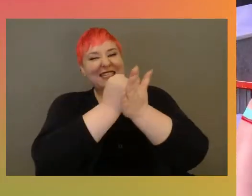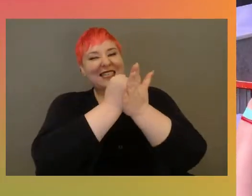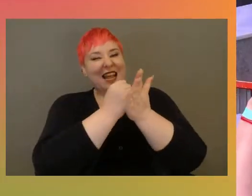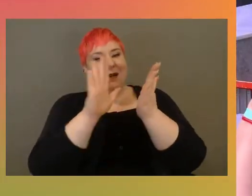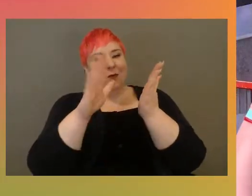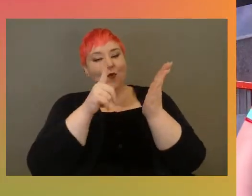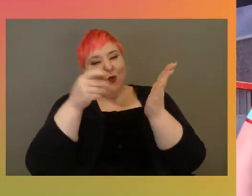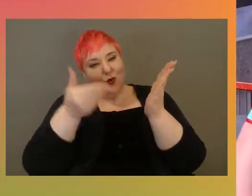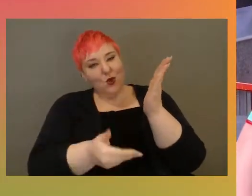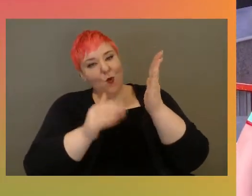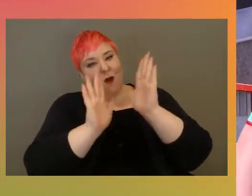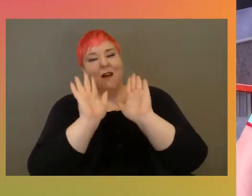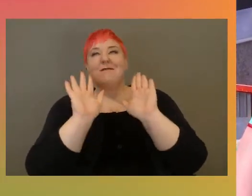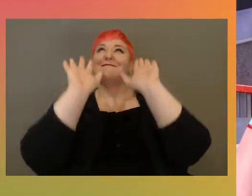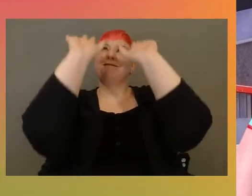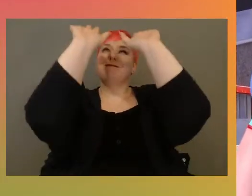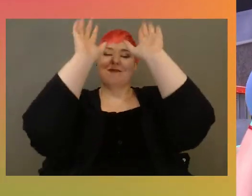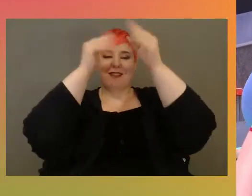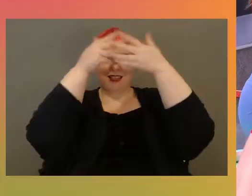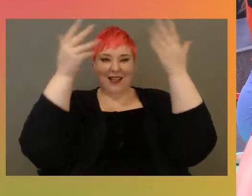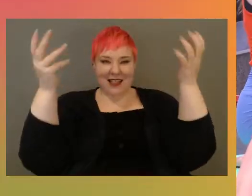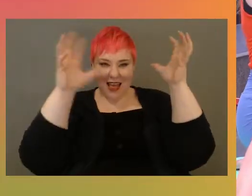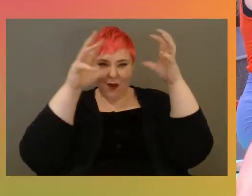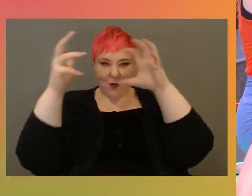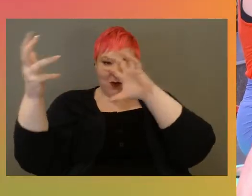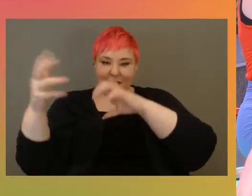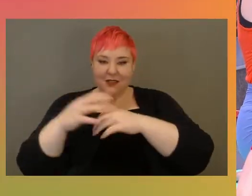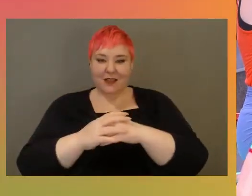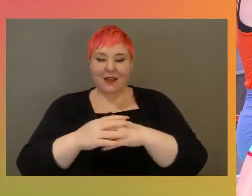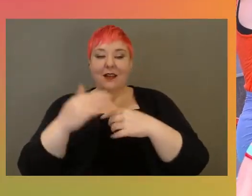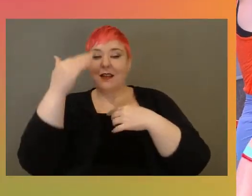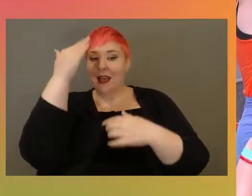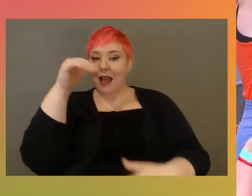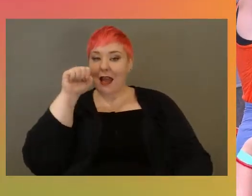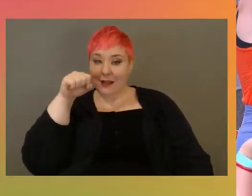FINGERS, TURN YOUR PALMS TO FACE FORWARD, REACH ARMS UP,